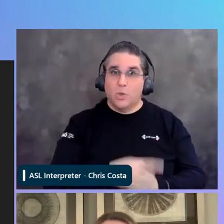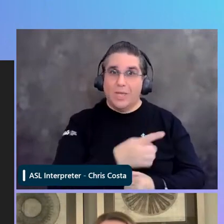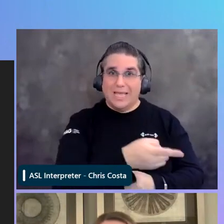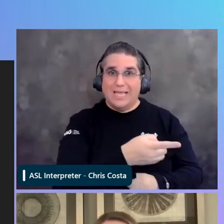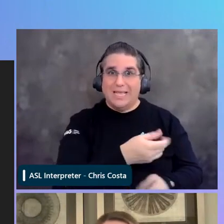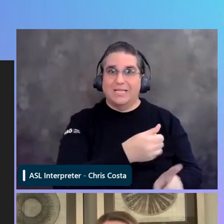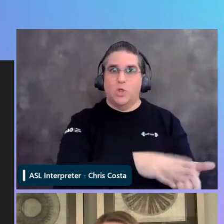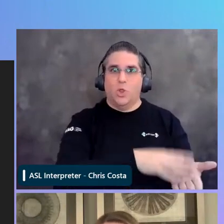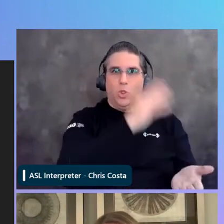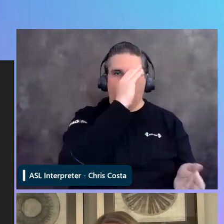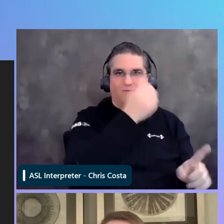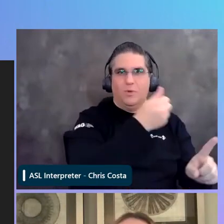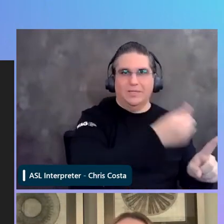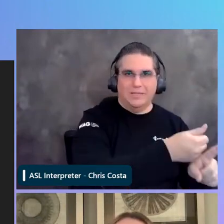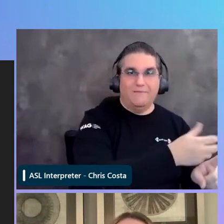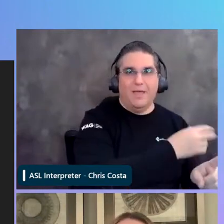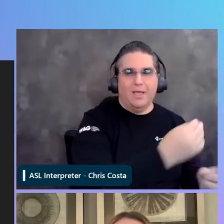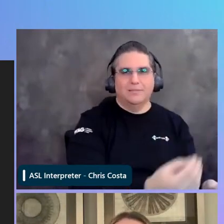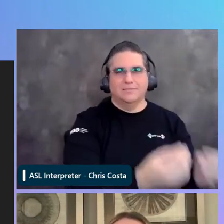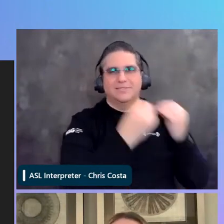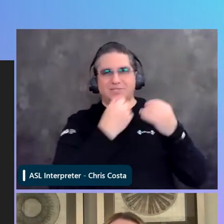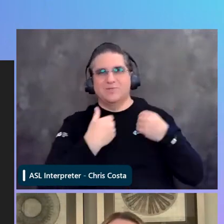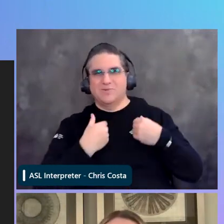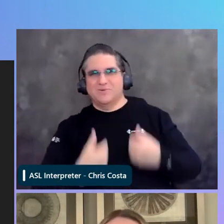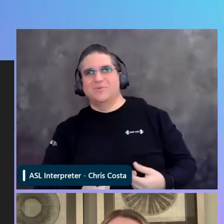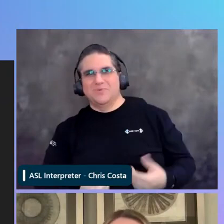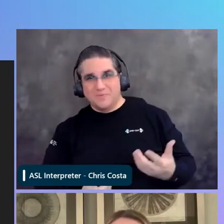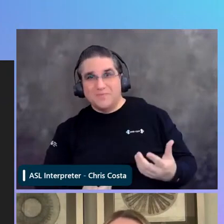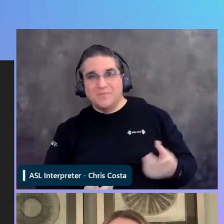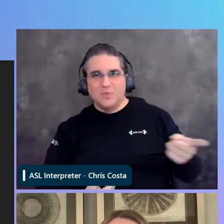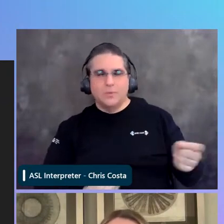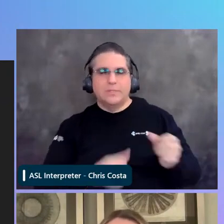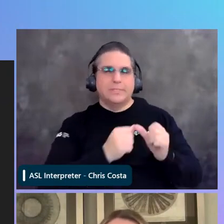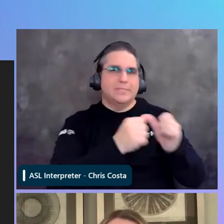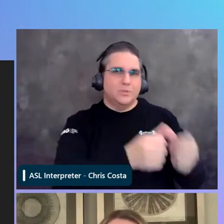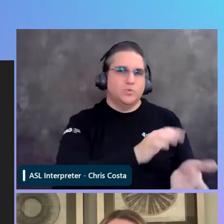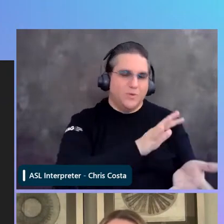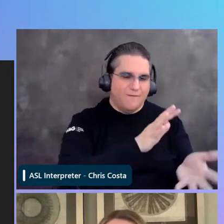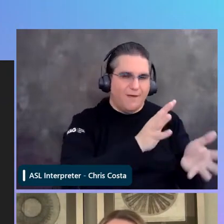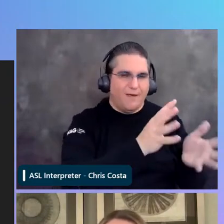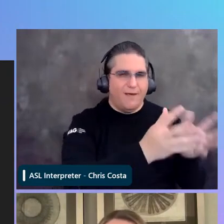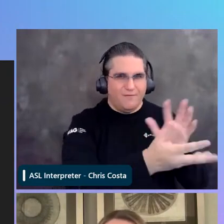student and a teacher. And so it's continuously, continuously